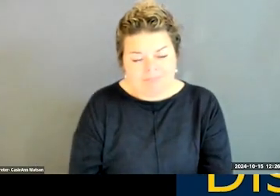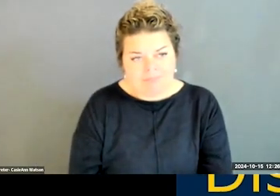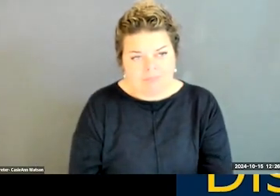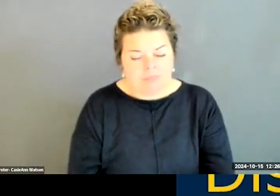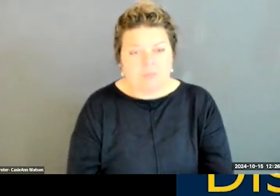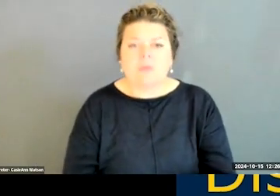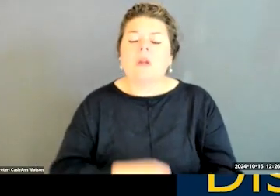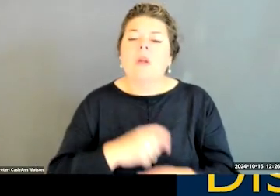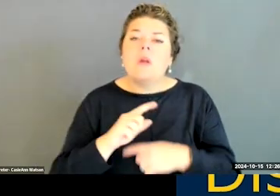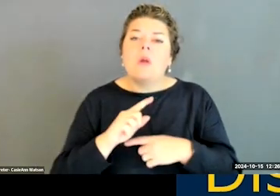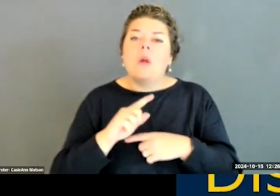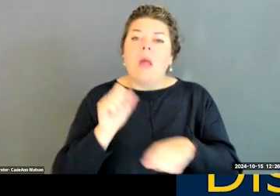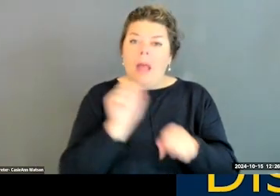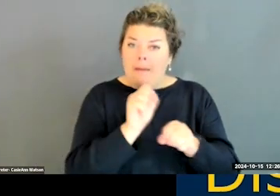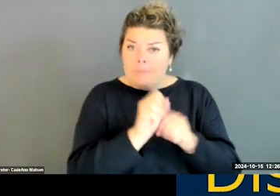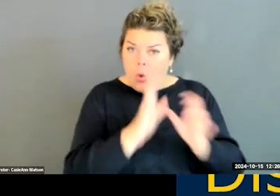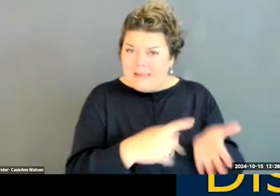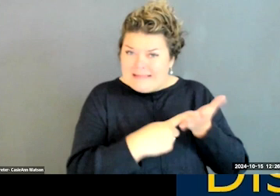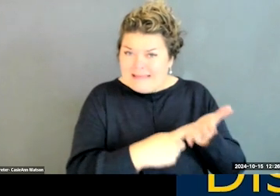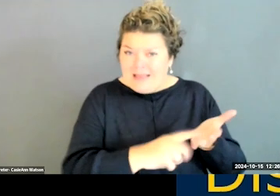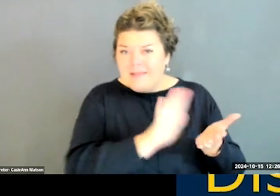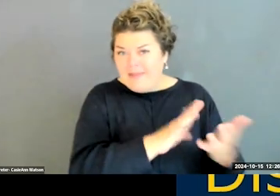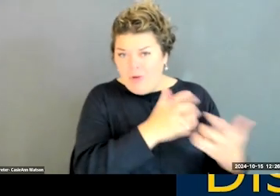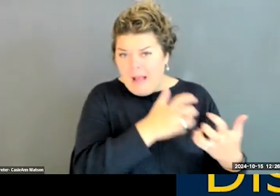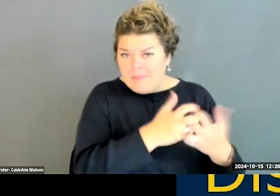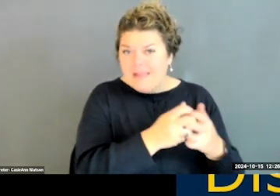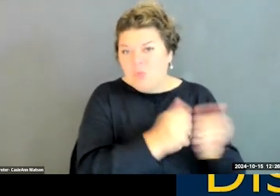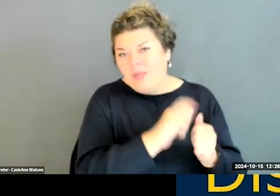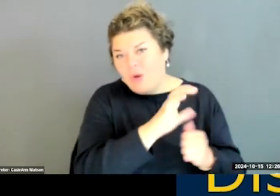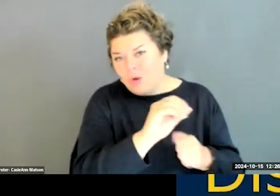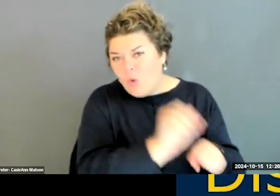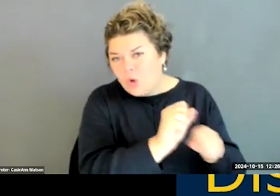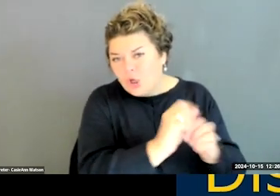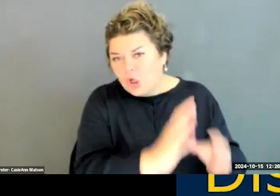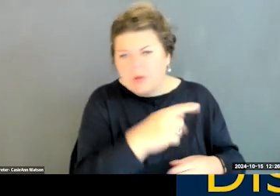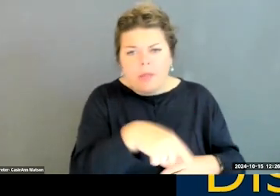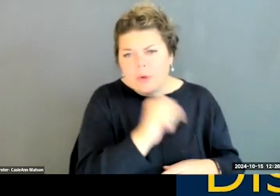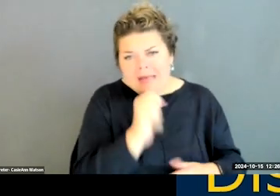When it comes to employees discussing their accommodations with their coworkers, they're not required to talk to anyone